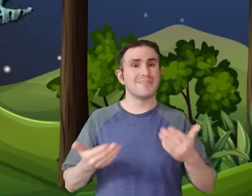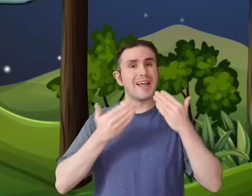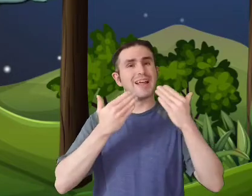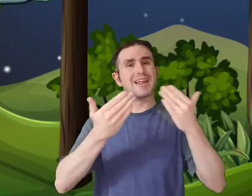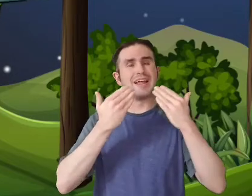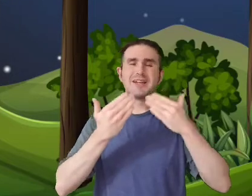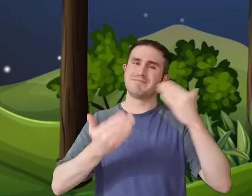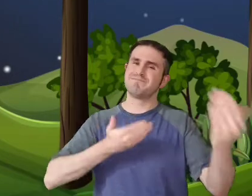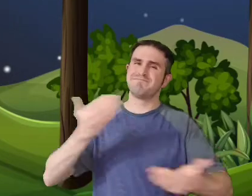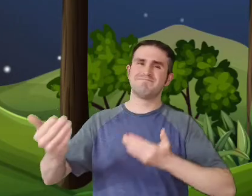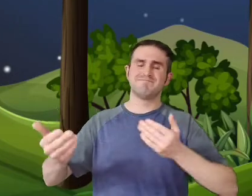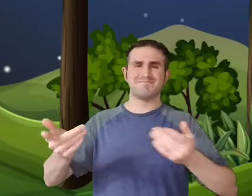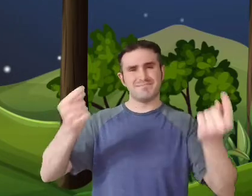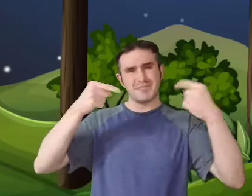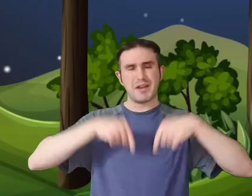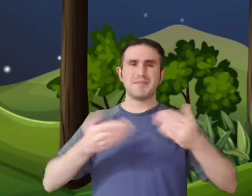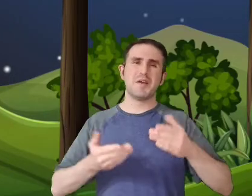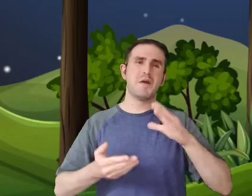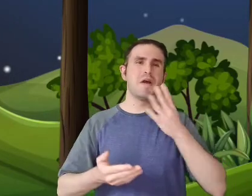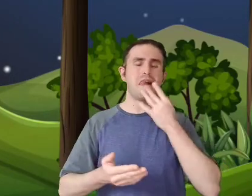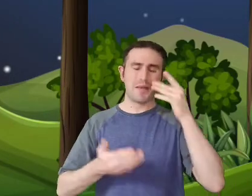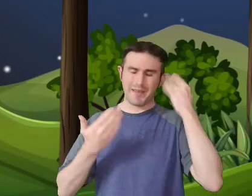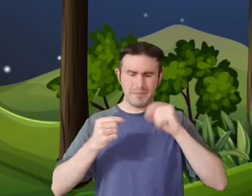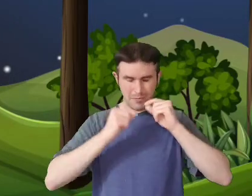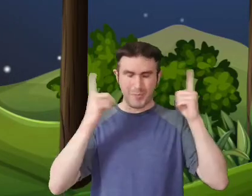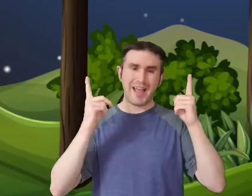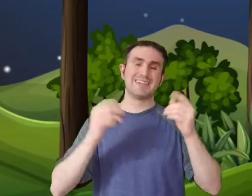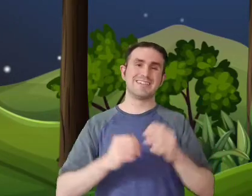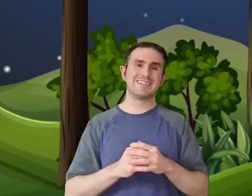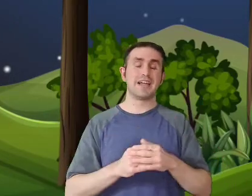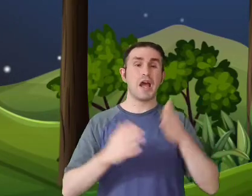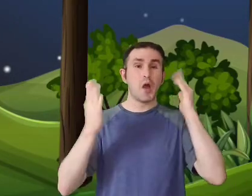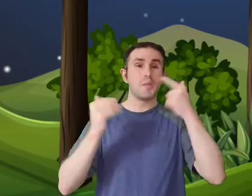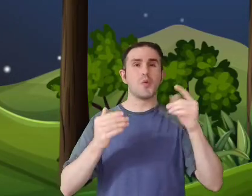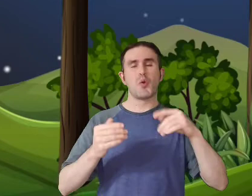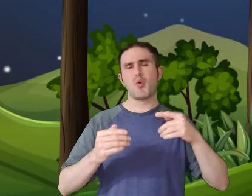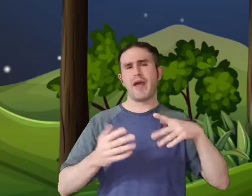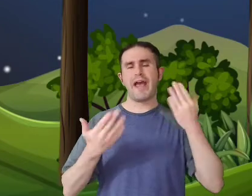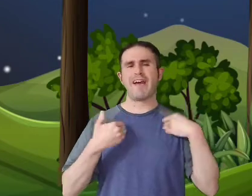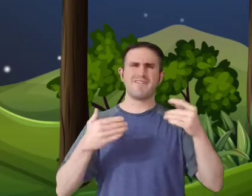thank you for attending Color Me Surprised! I hope that you guys have a radical weekend